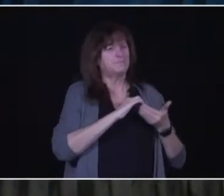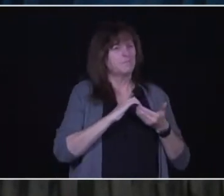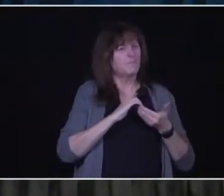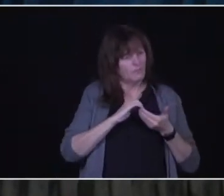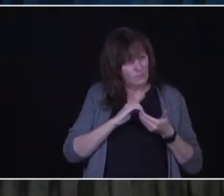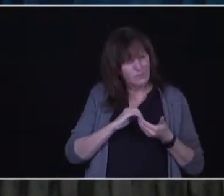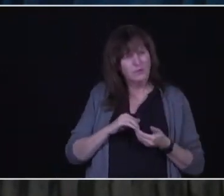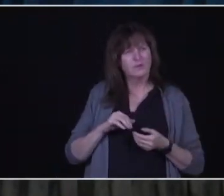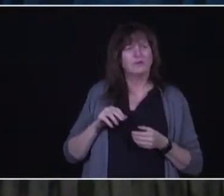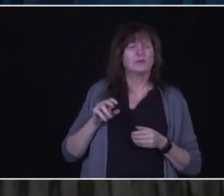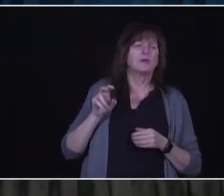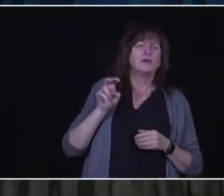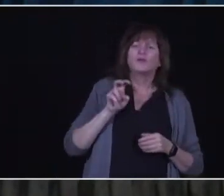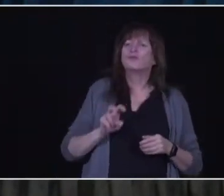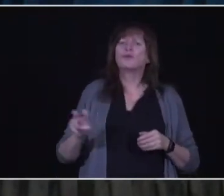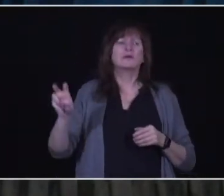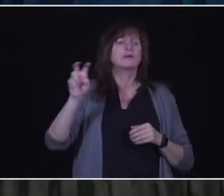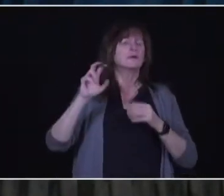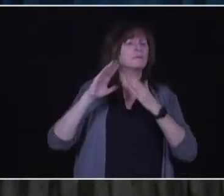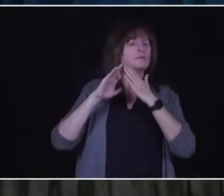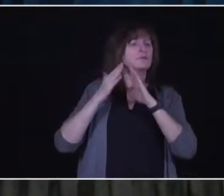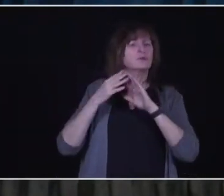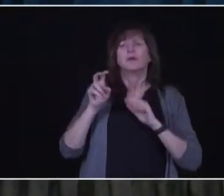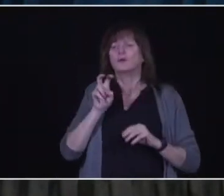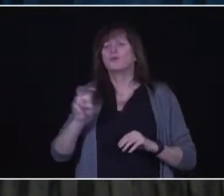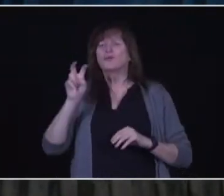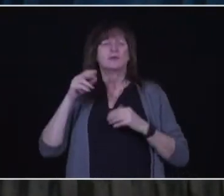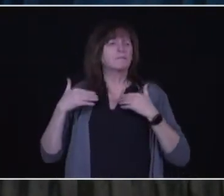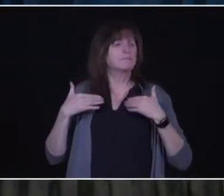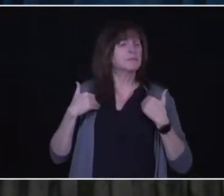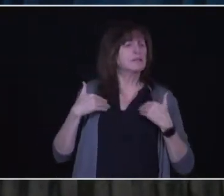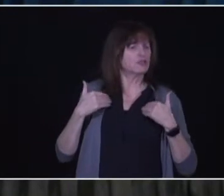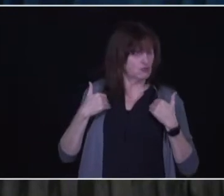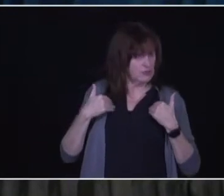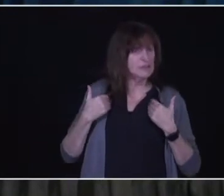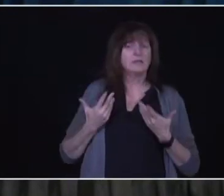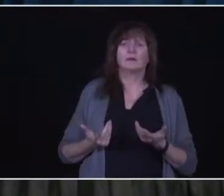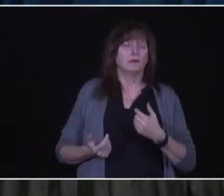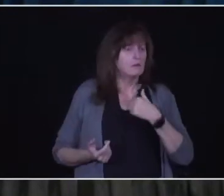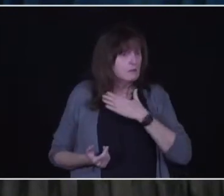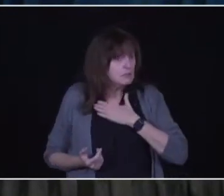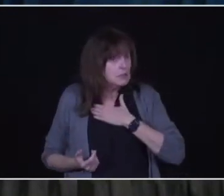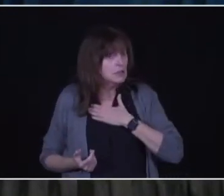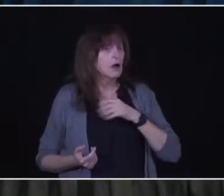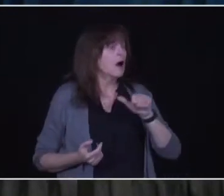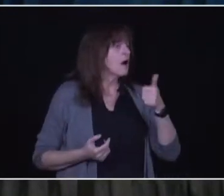solicitor General it includes input from our tourism minister and our Attorney General as well as my ministry.